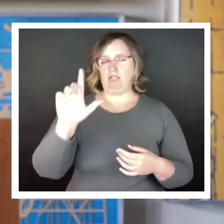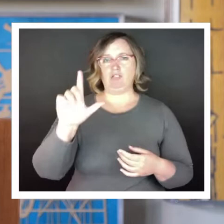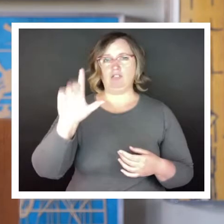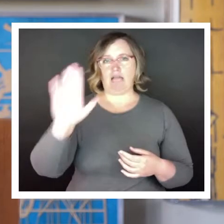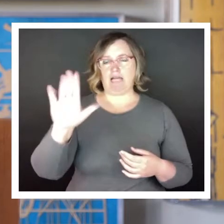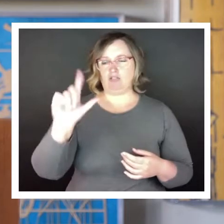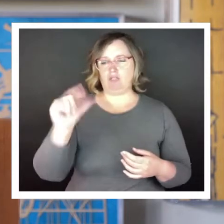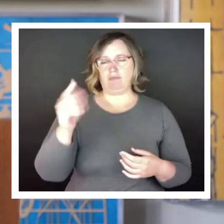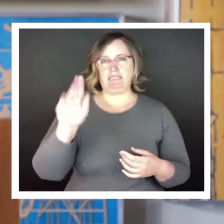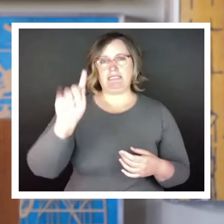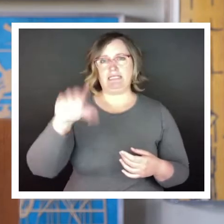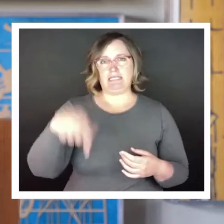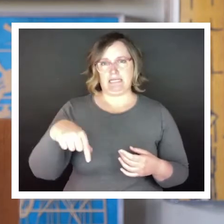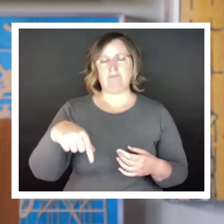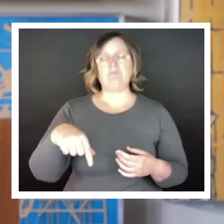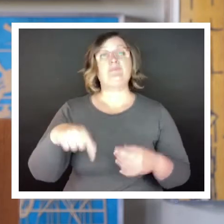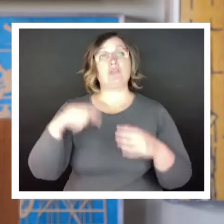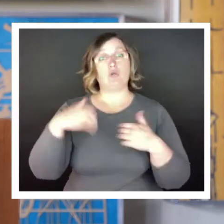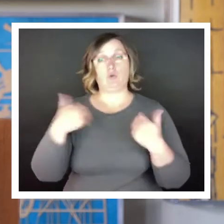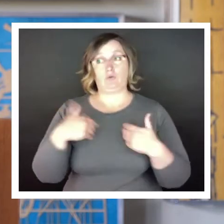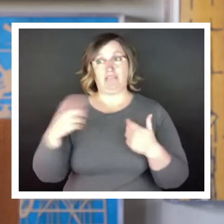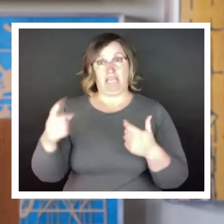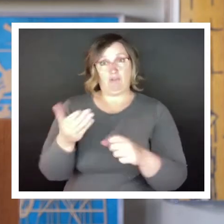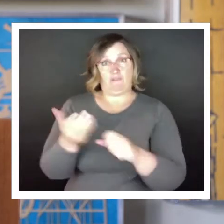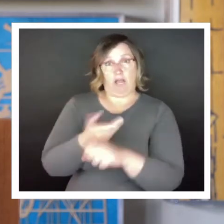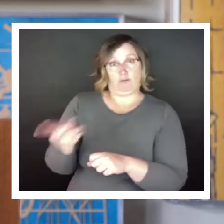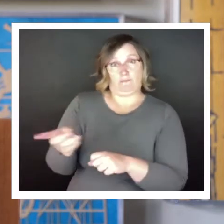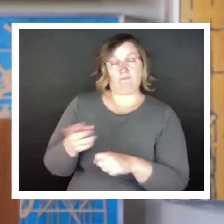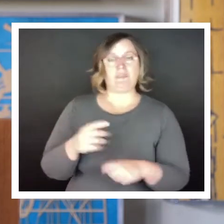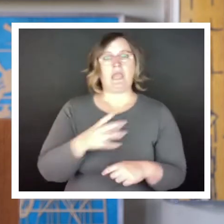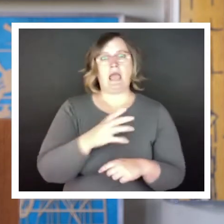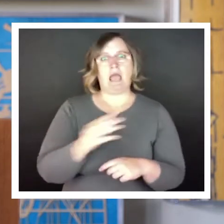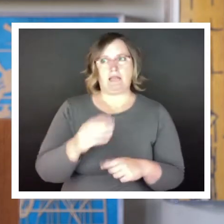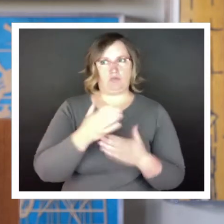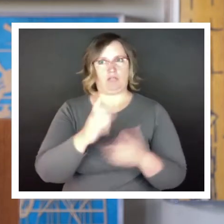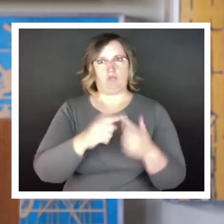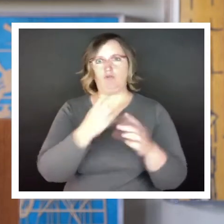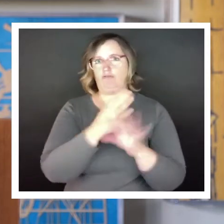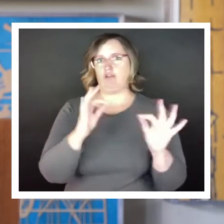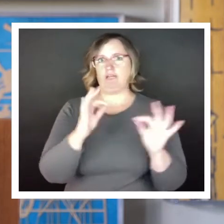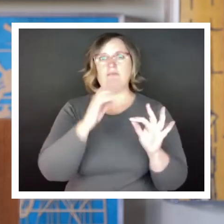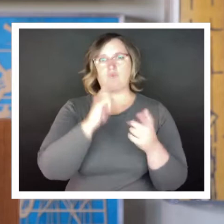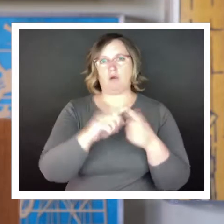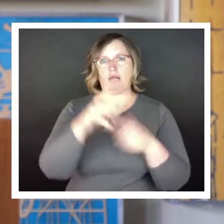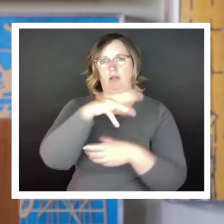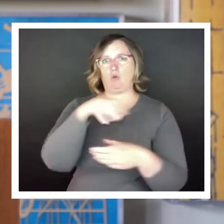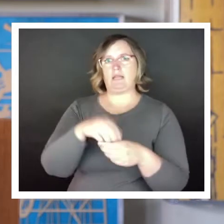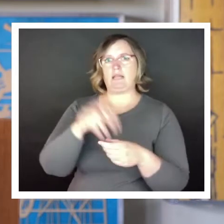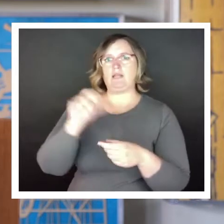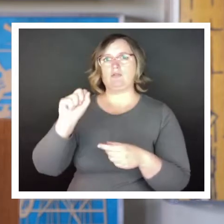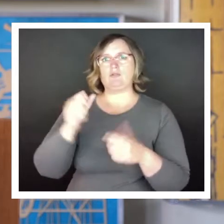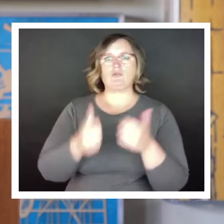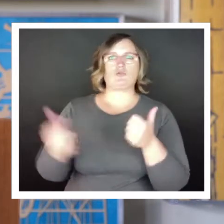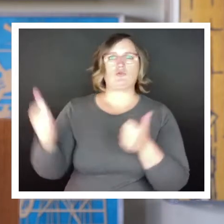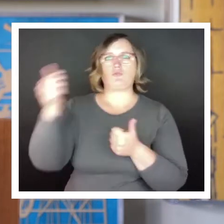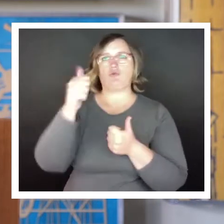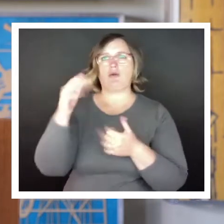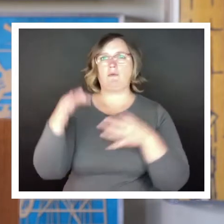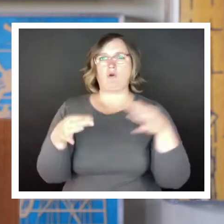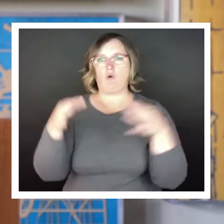His fight to retain his job and his rights to free speech were included in a Supreme Court amicus brief by the Southern Poverty Law Center.